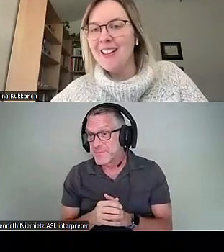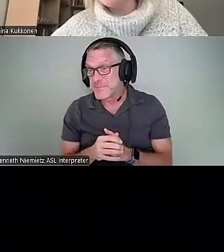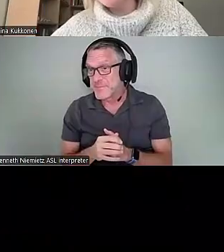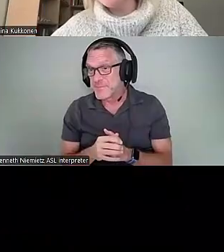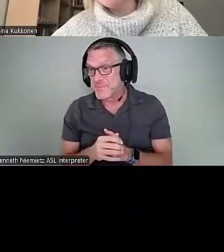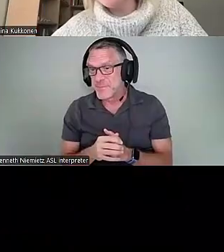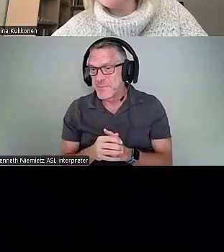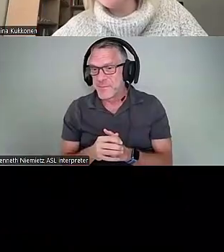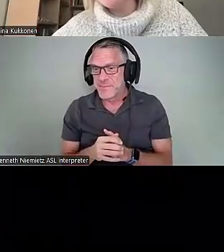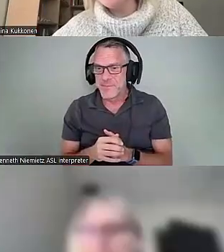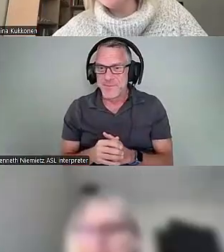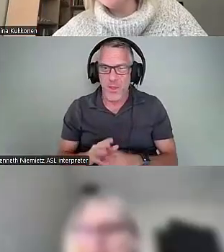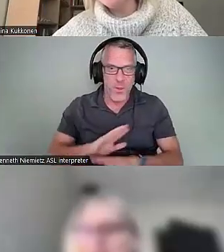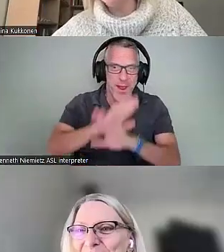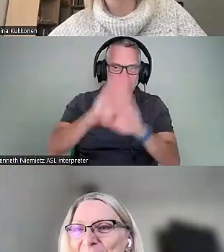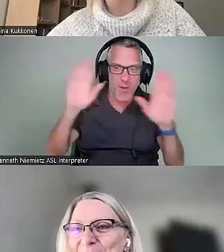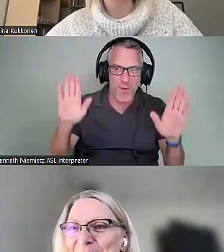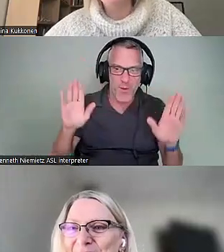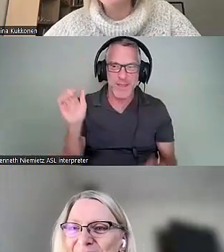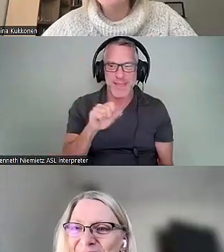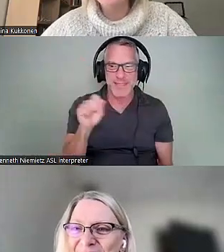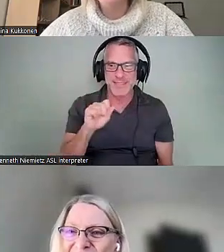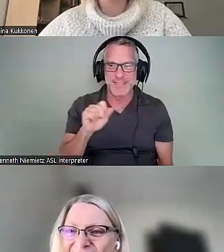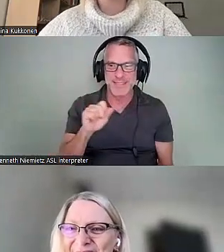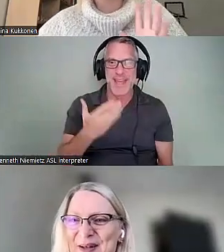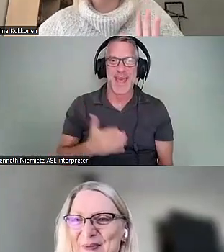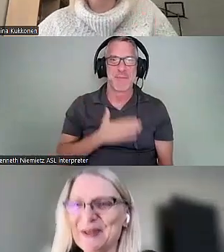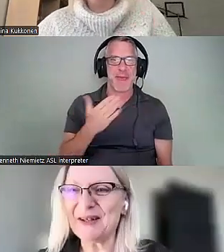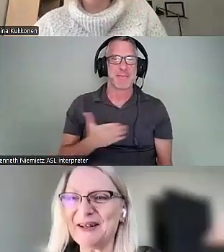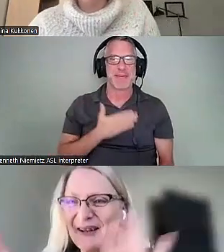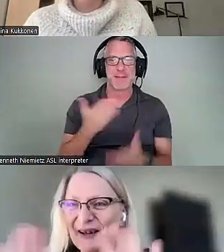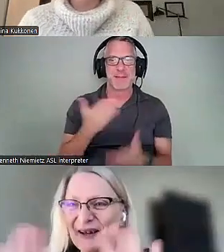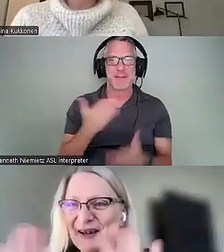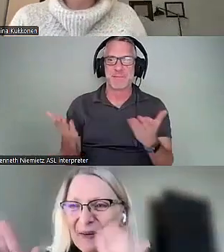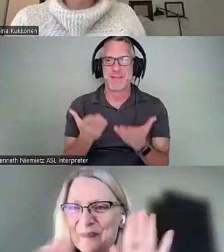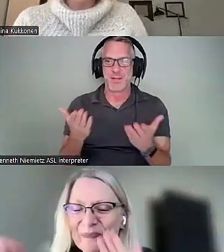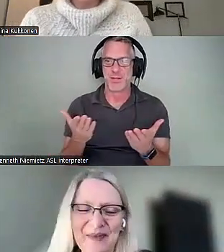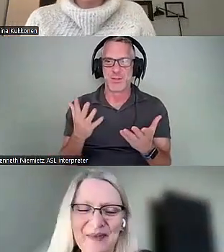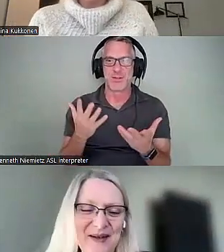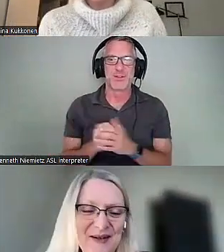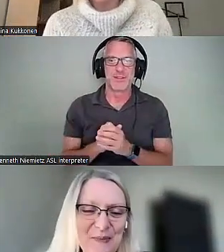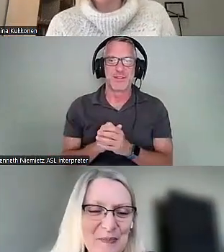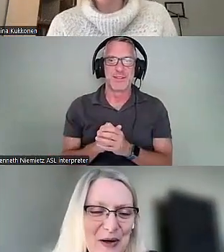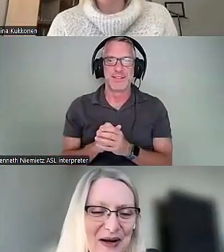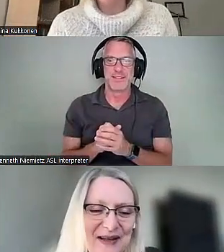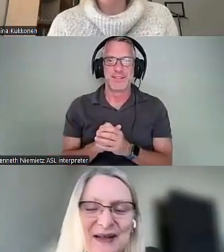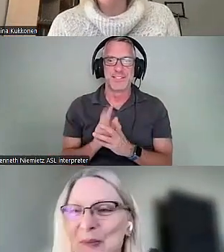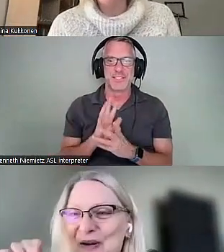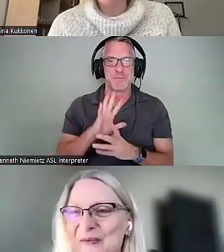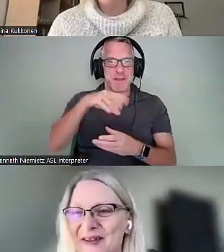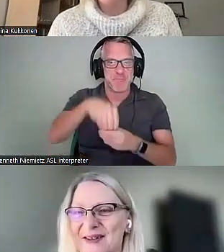Patty Douglas: Hello. Hello. Yes, I'm happy to be here and to be a little part of this.